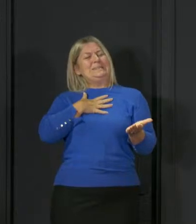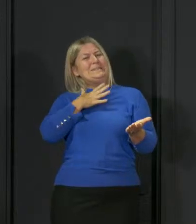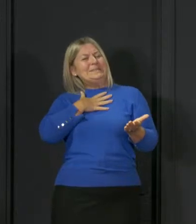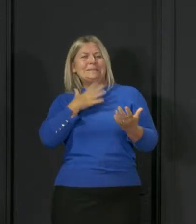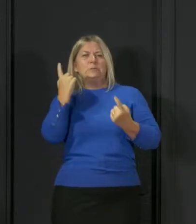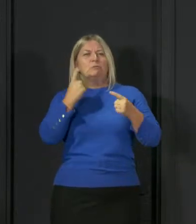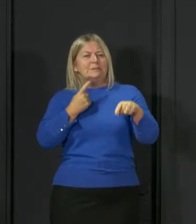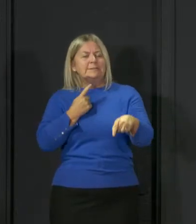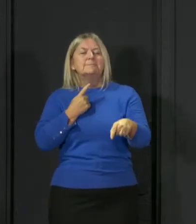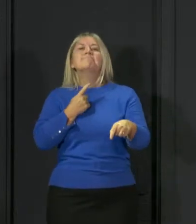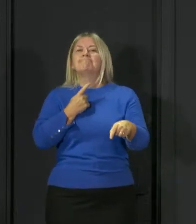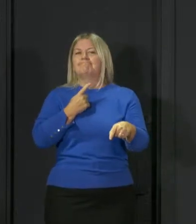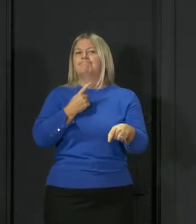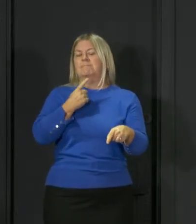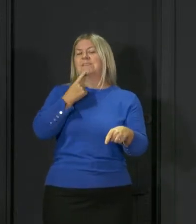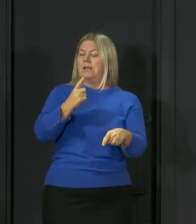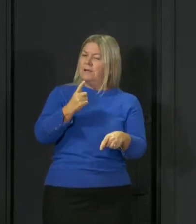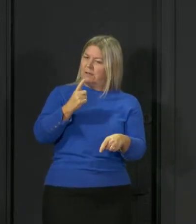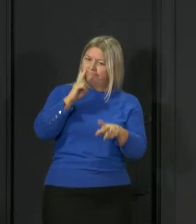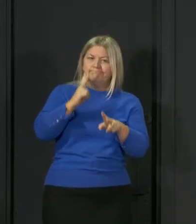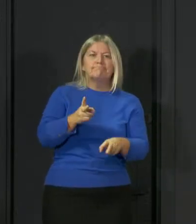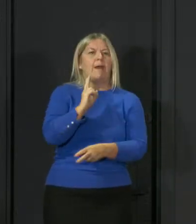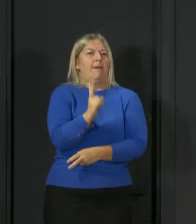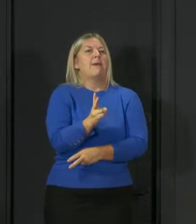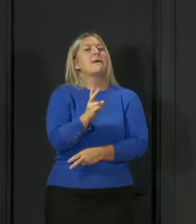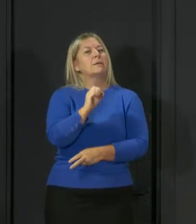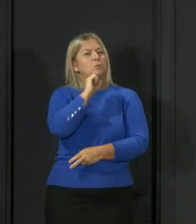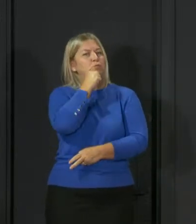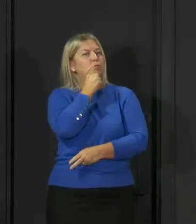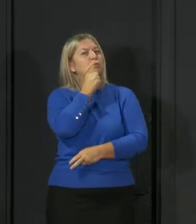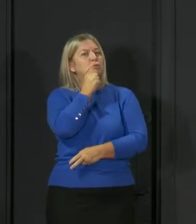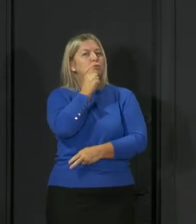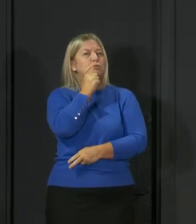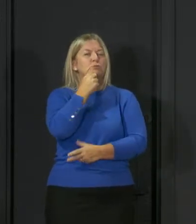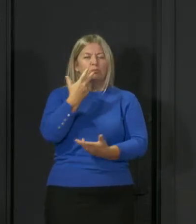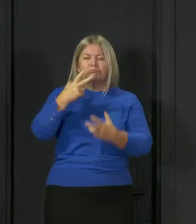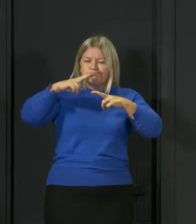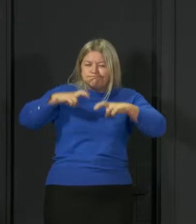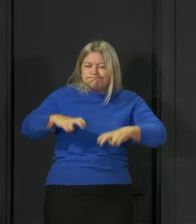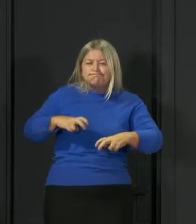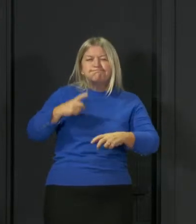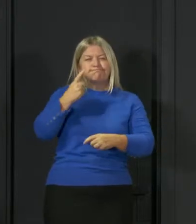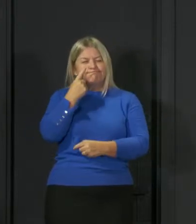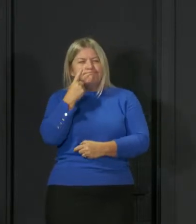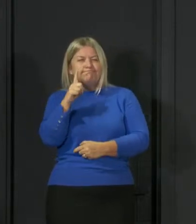I said last week that we would look again at this issue, and inform our consideration, as we always